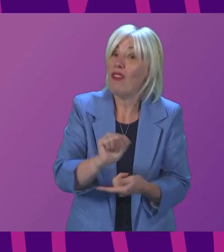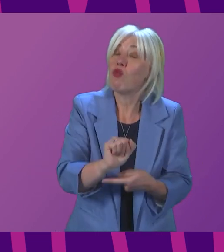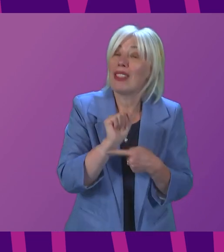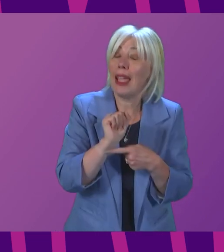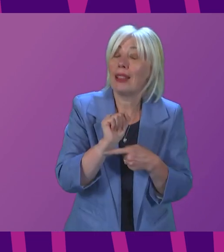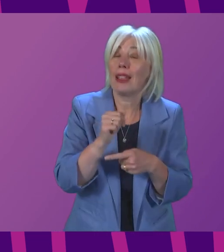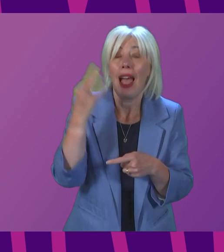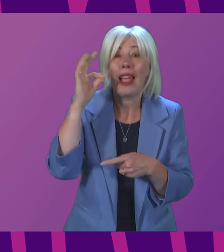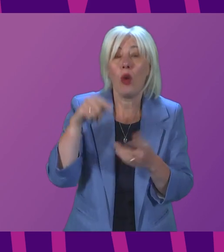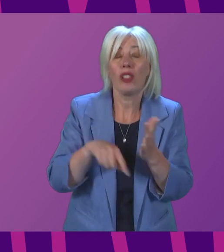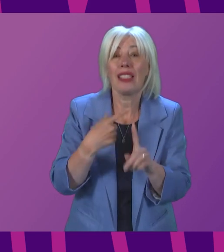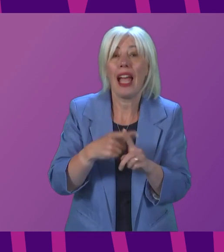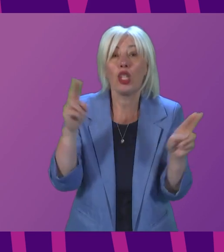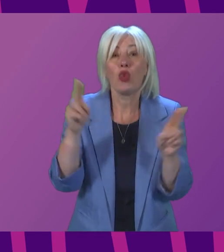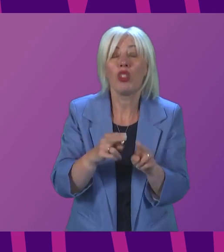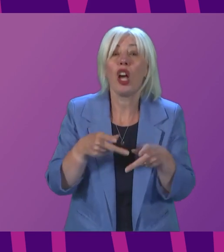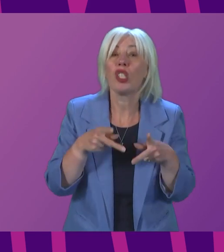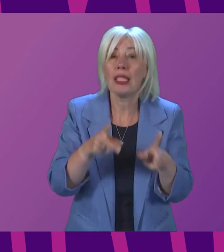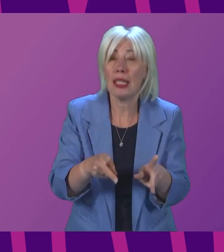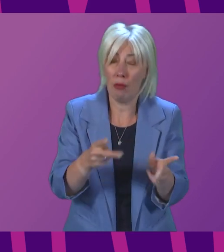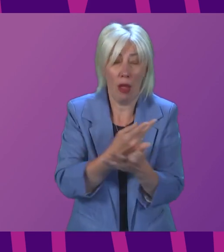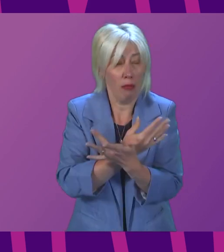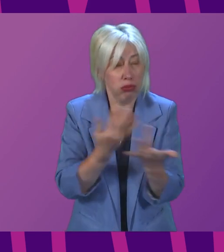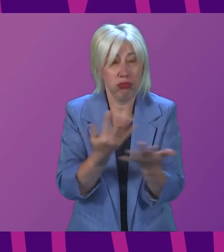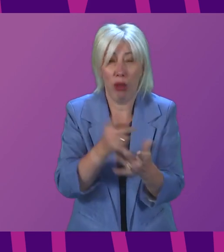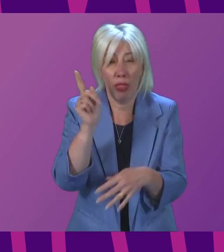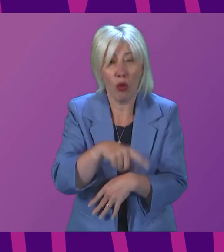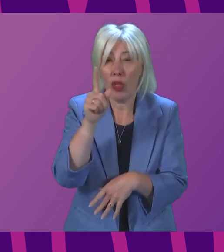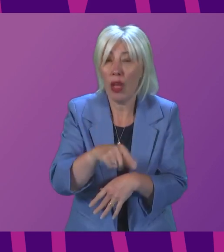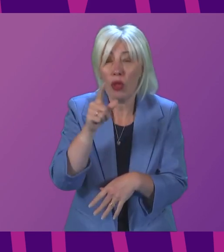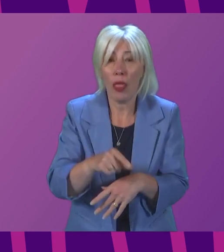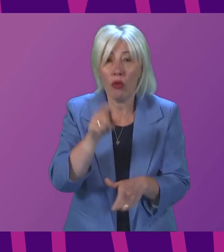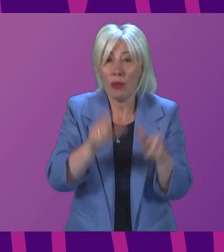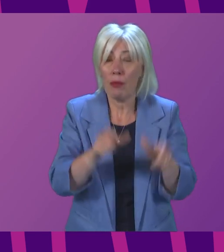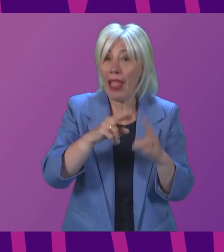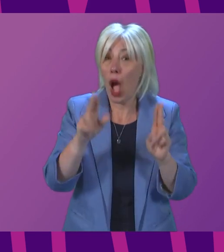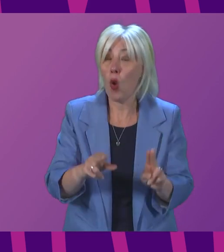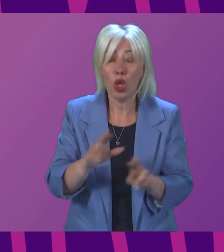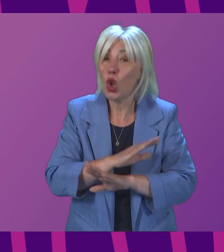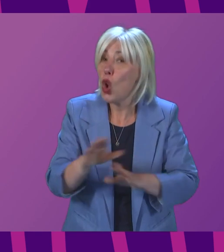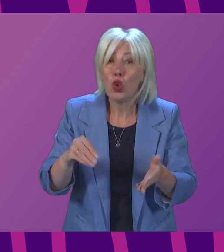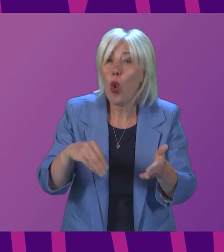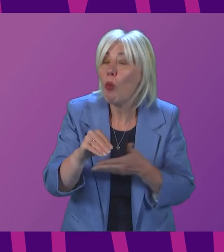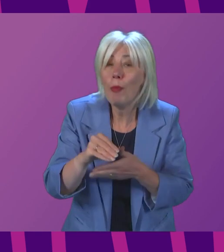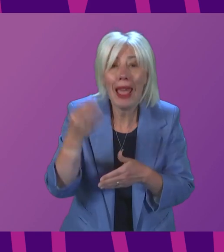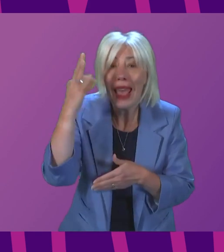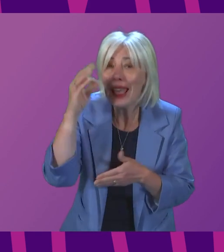scheme so that thousands upon thousands of households across Scotland do not pay any council tax at all.